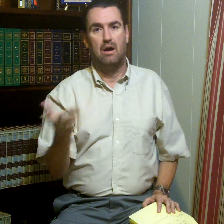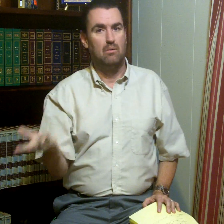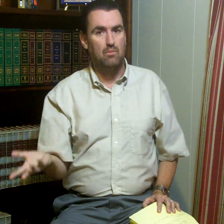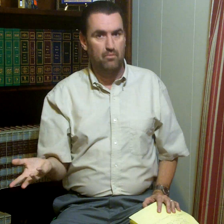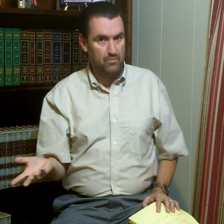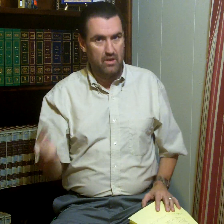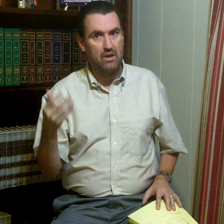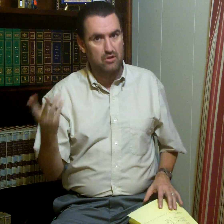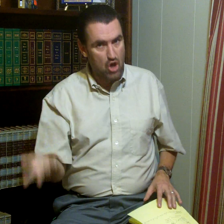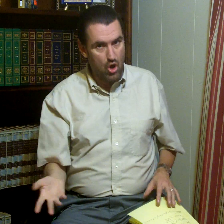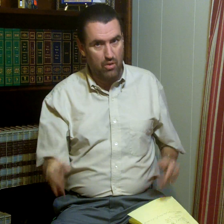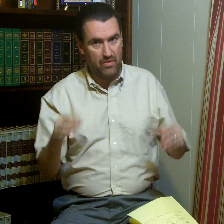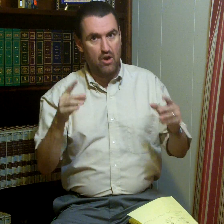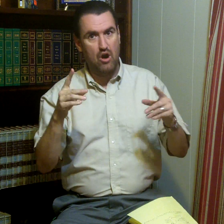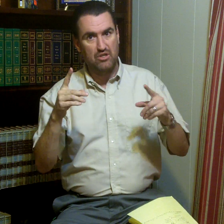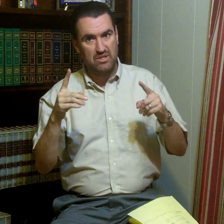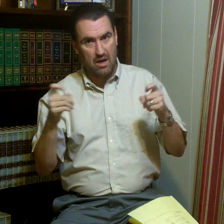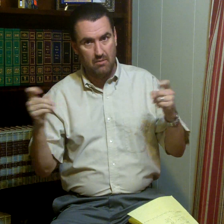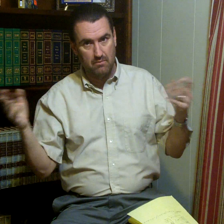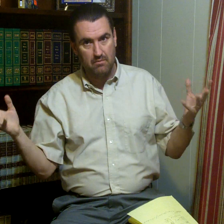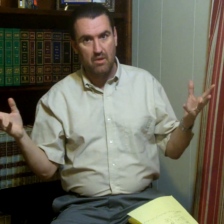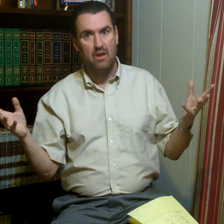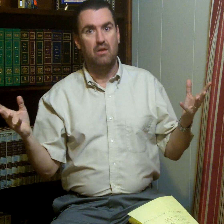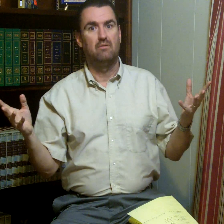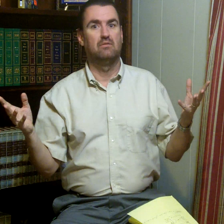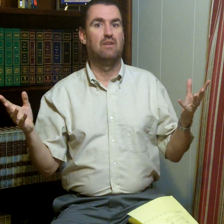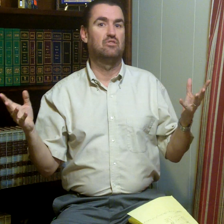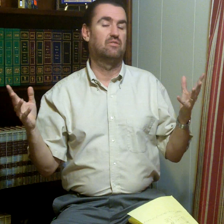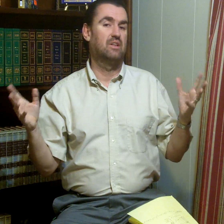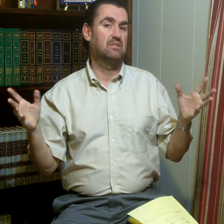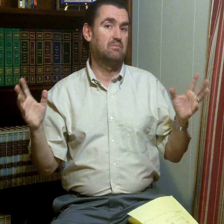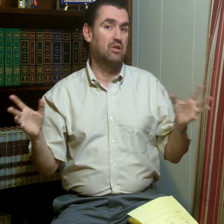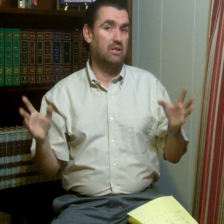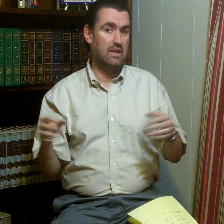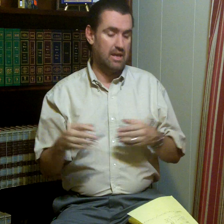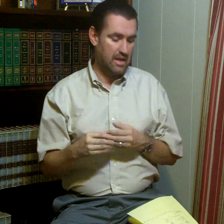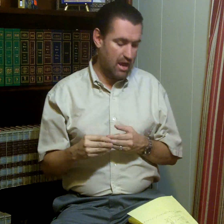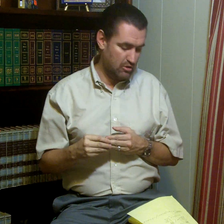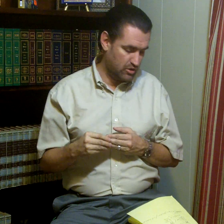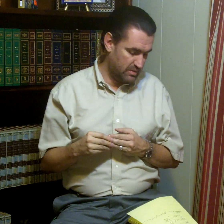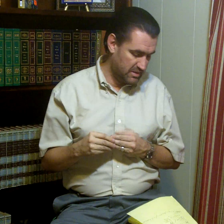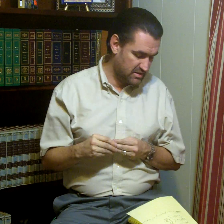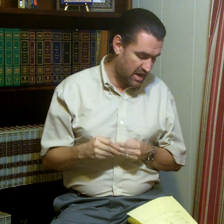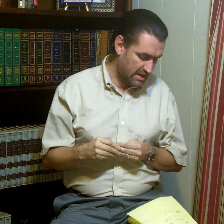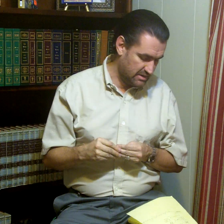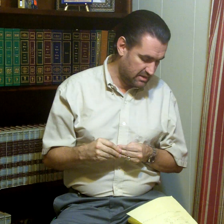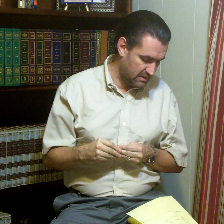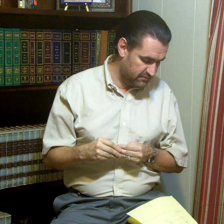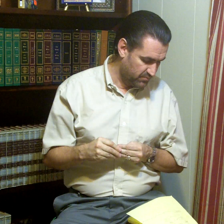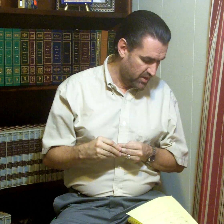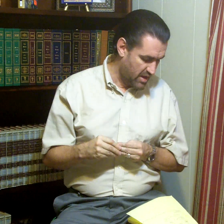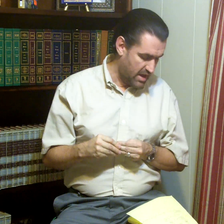know that there are some levels of flexibility in how you're gonna be signing stuff